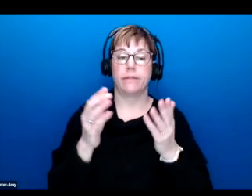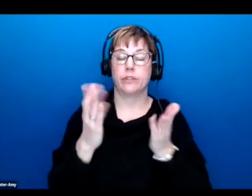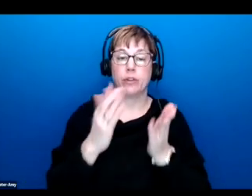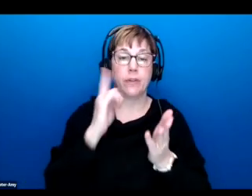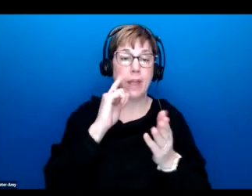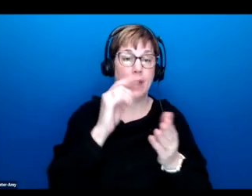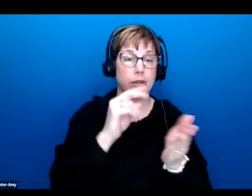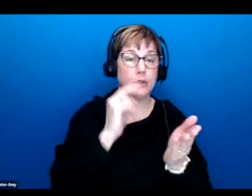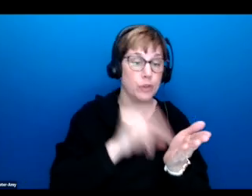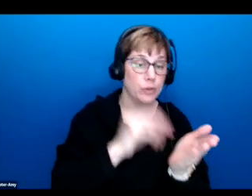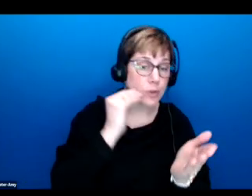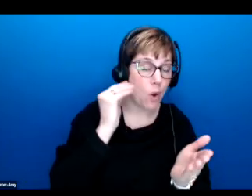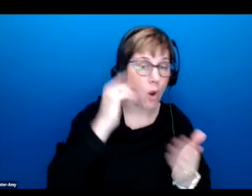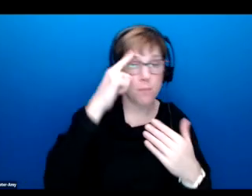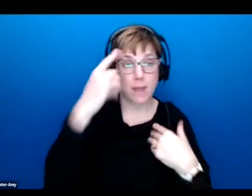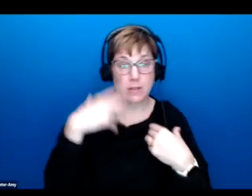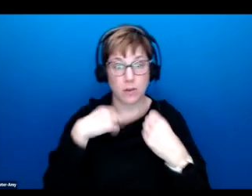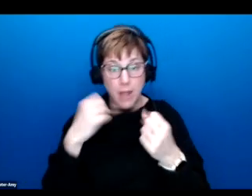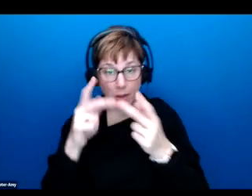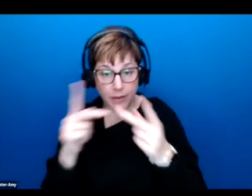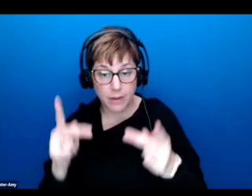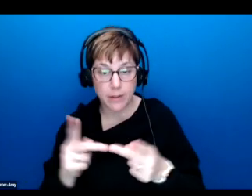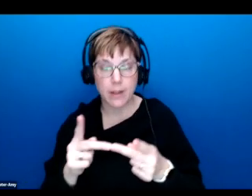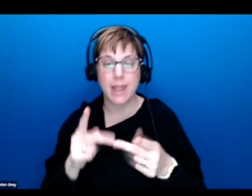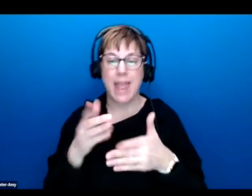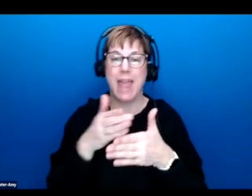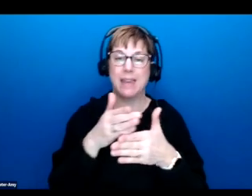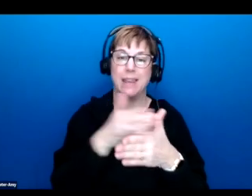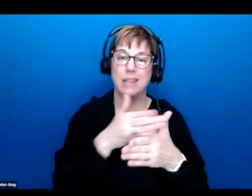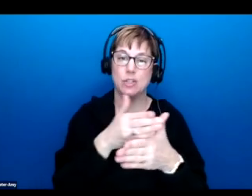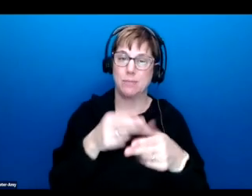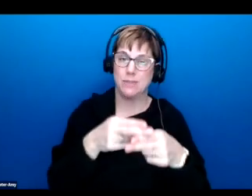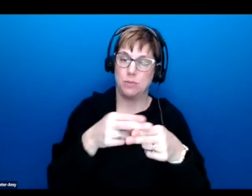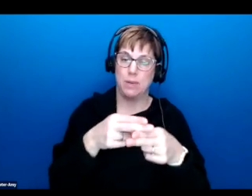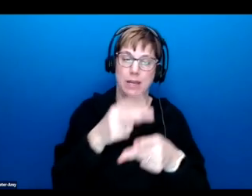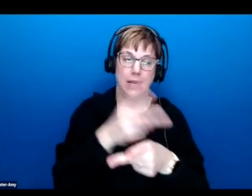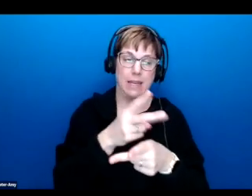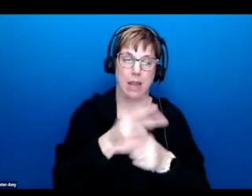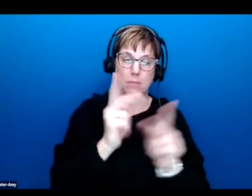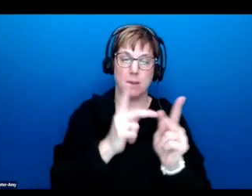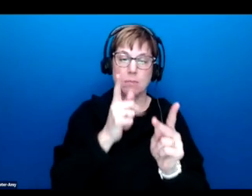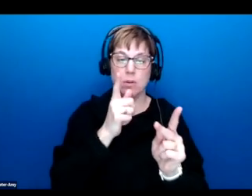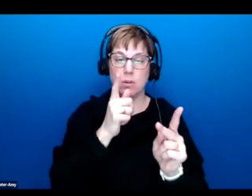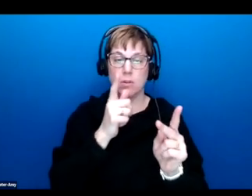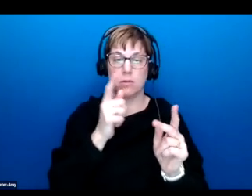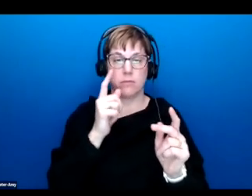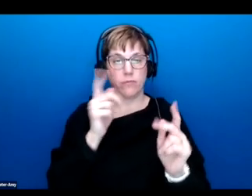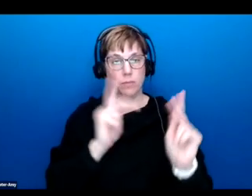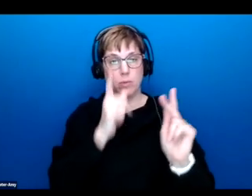mental health facilities, and intermediate care facilities for individuals with intellectual disabilities.